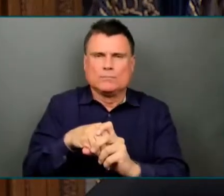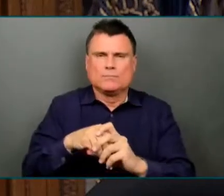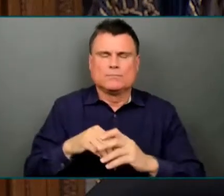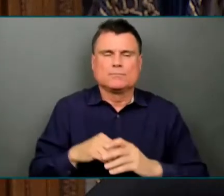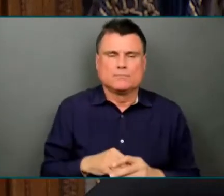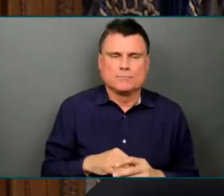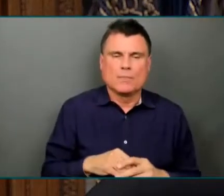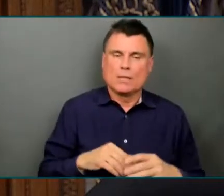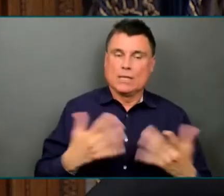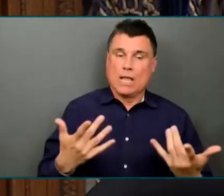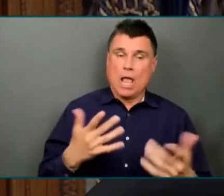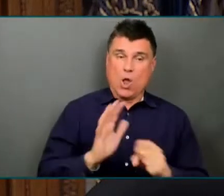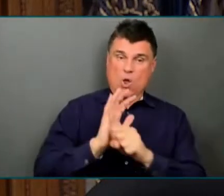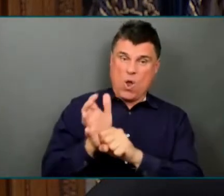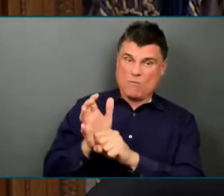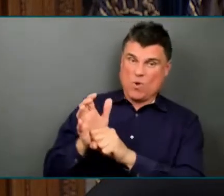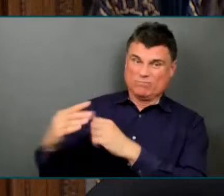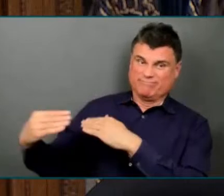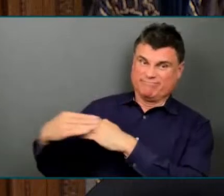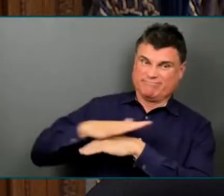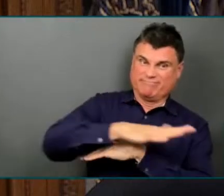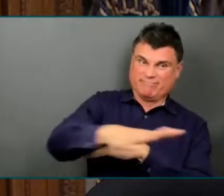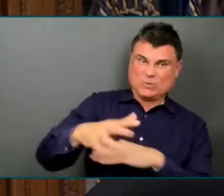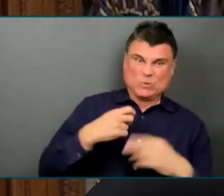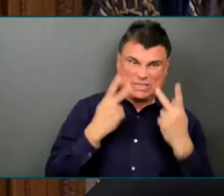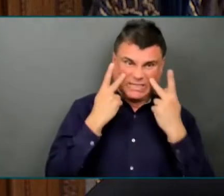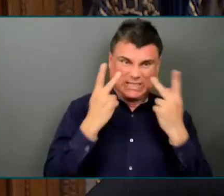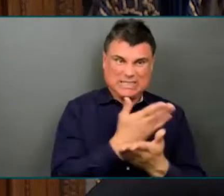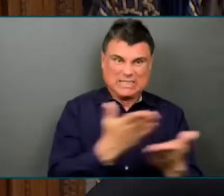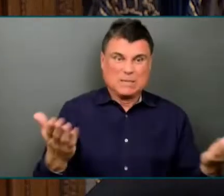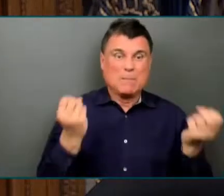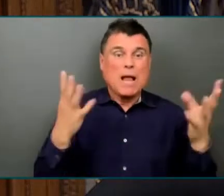Many of these workplace adaptations, whether they be changes to workstations,